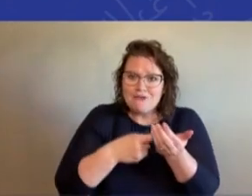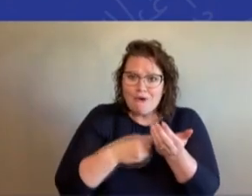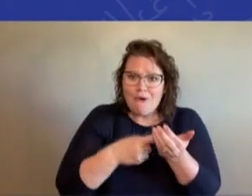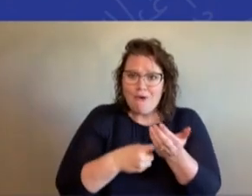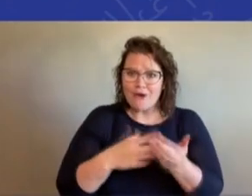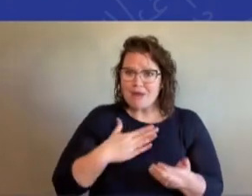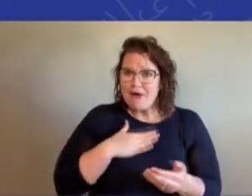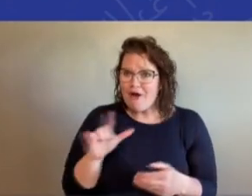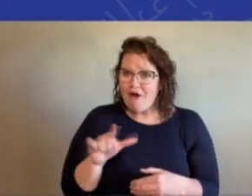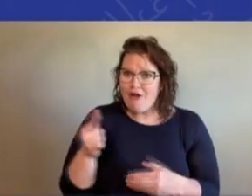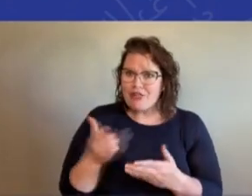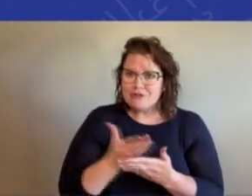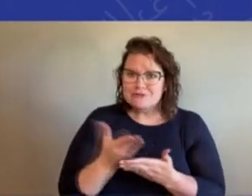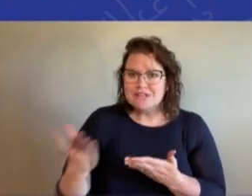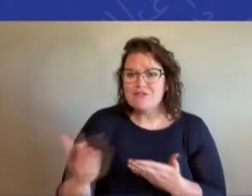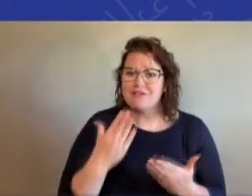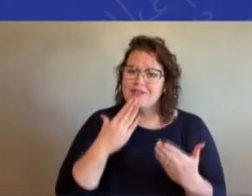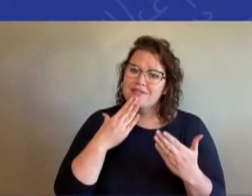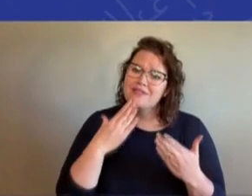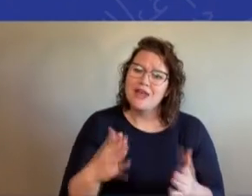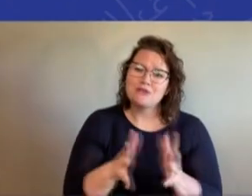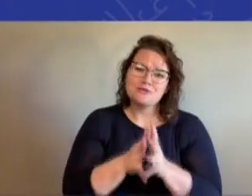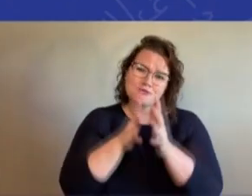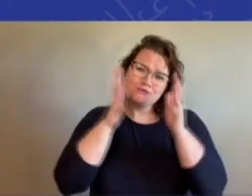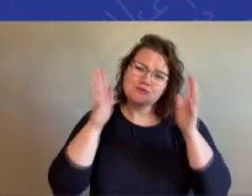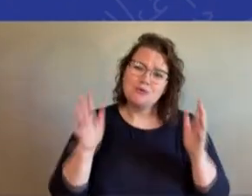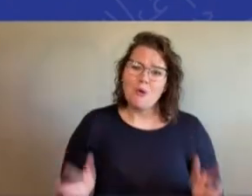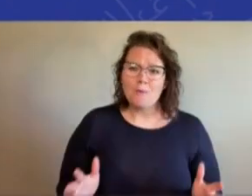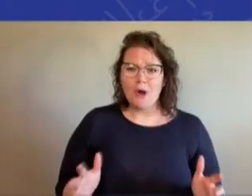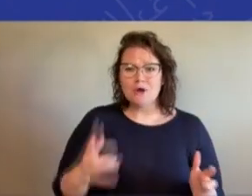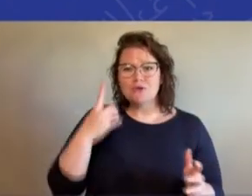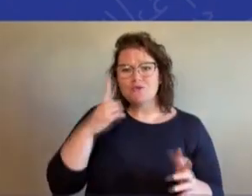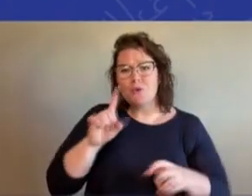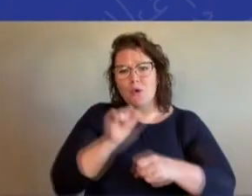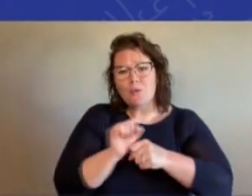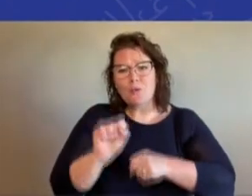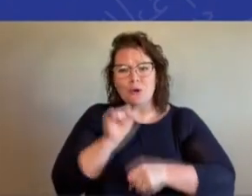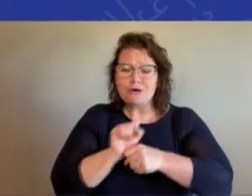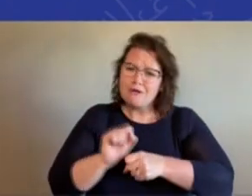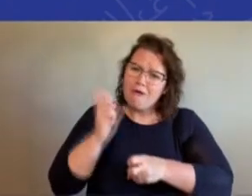cafeteria ladies, thank you for my milk and other things like my hot dog and my other